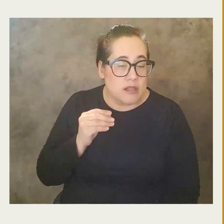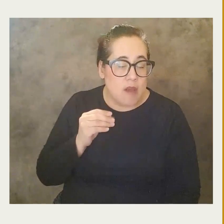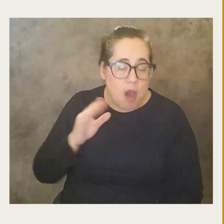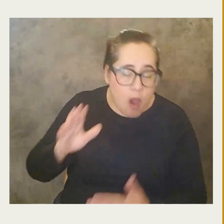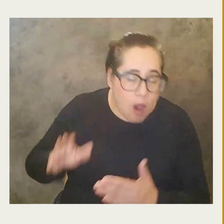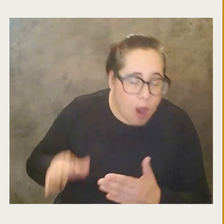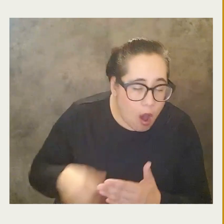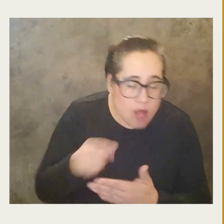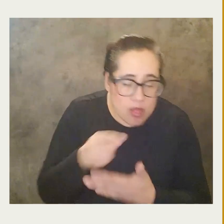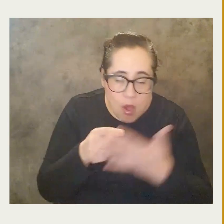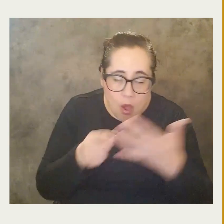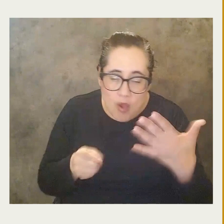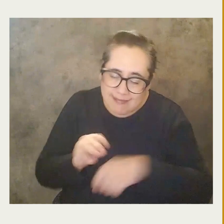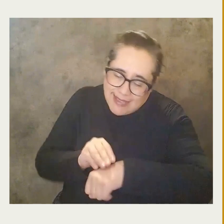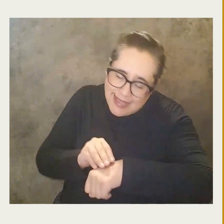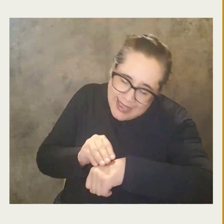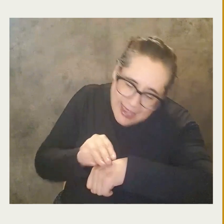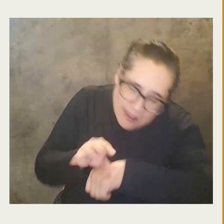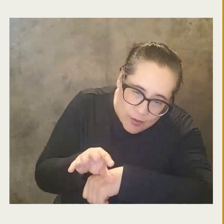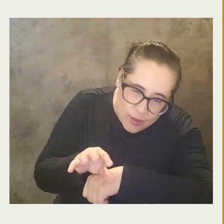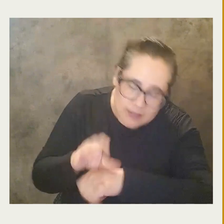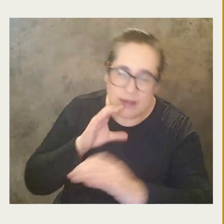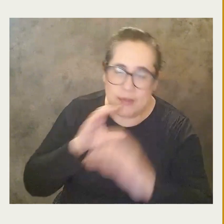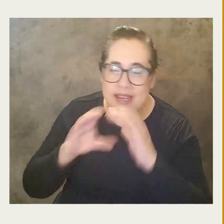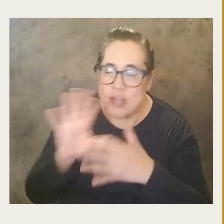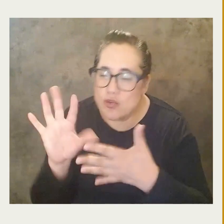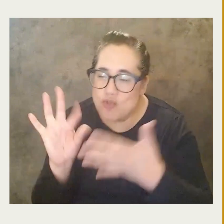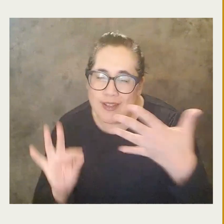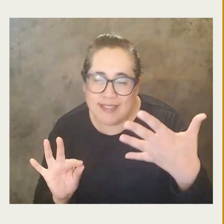All of those factors influence communication choices.